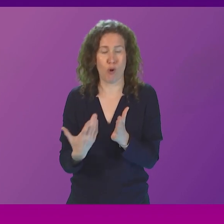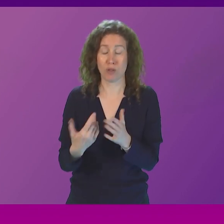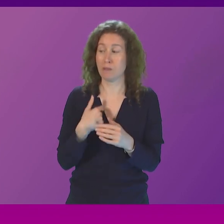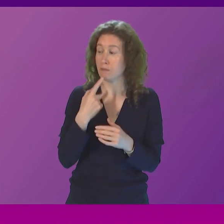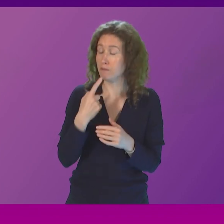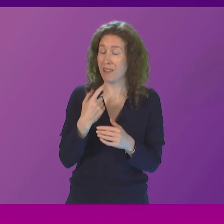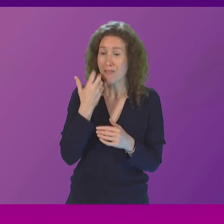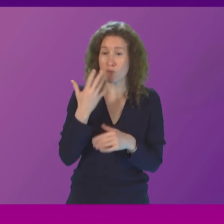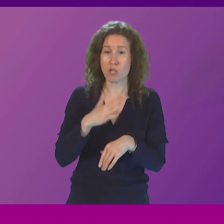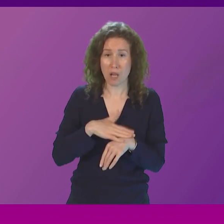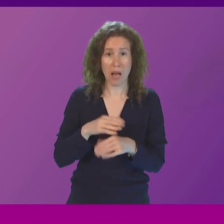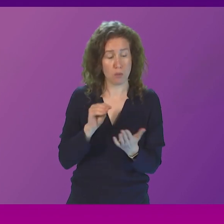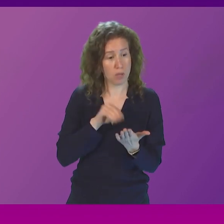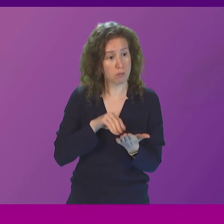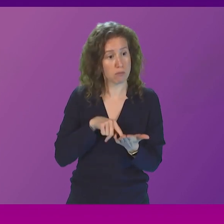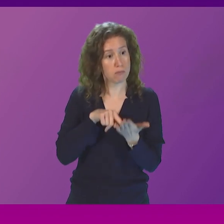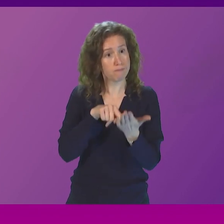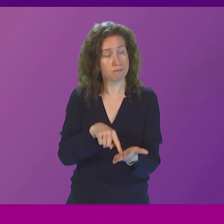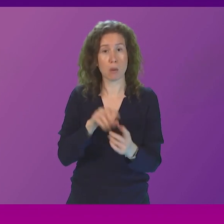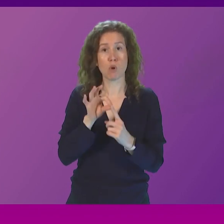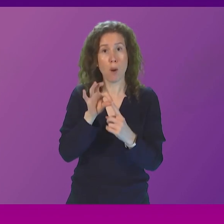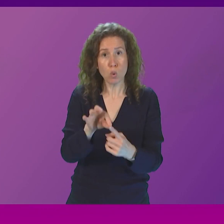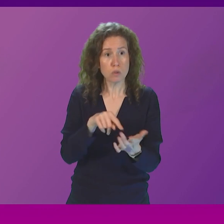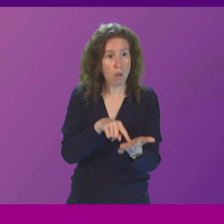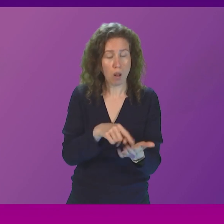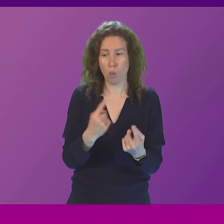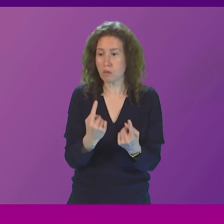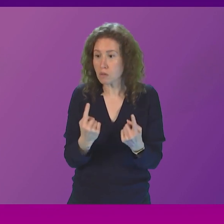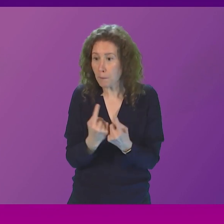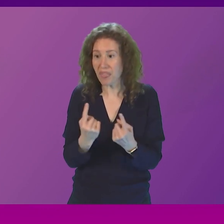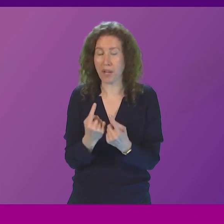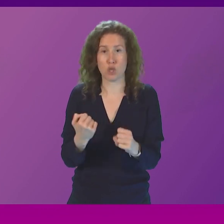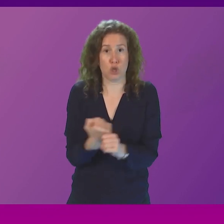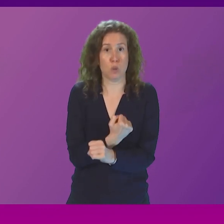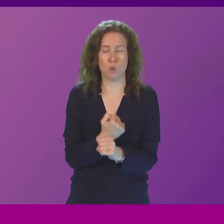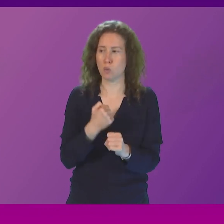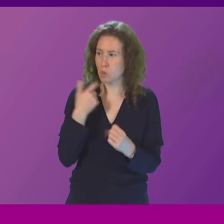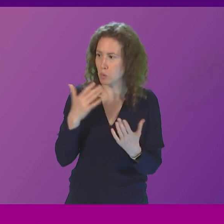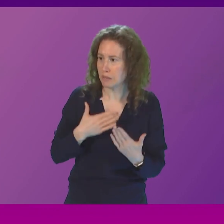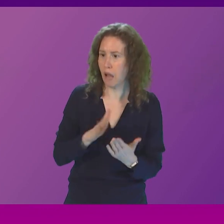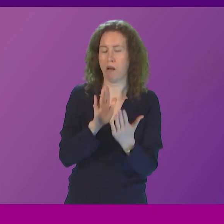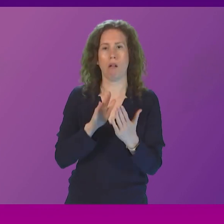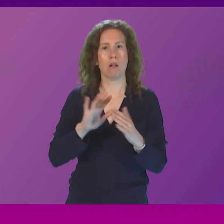we bring forward a proposal or measure to tackle the climate emergency, it is opposed